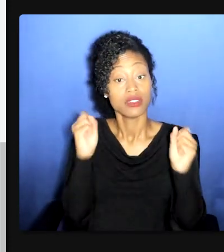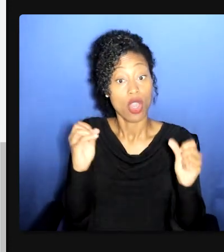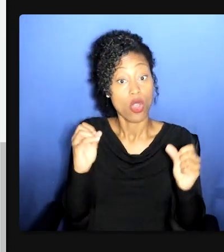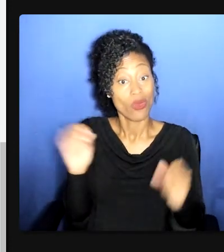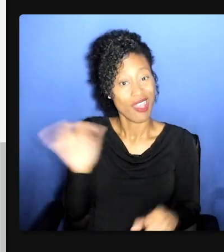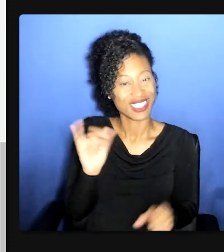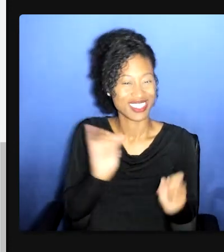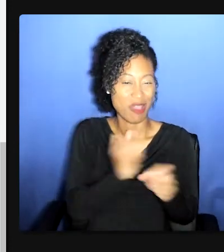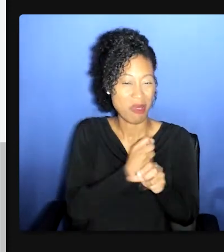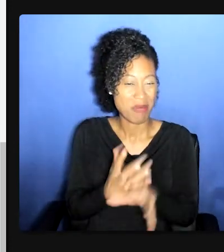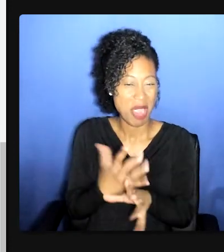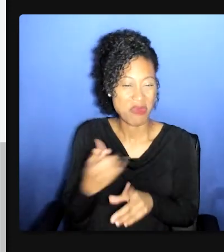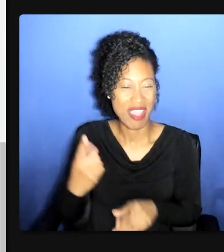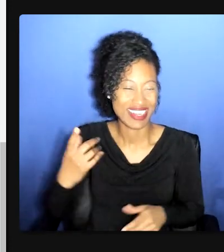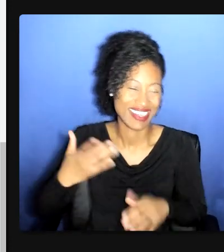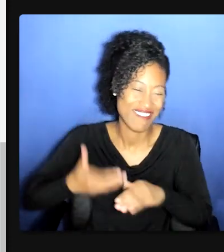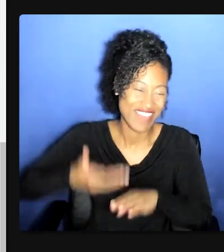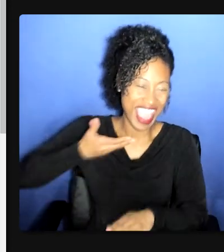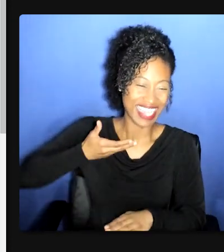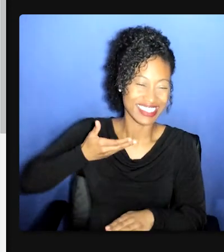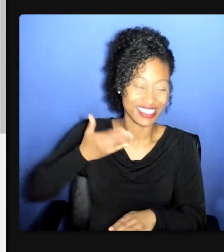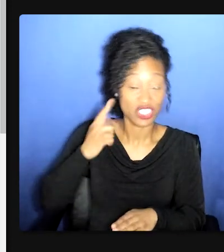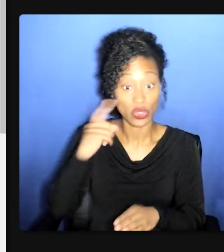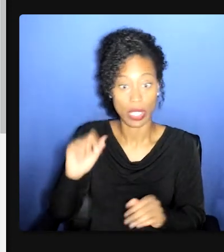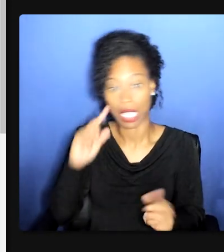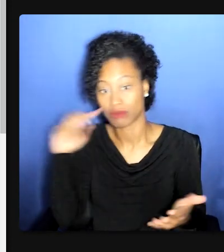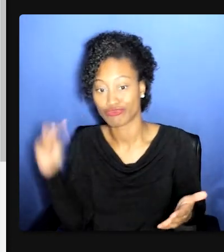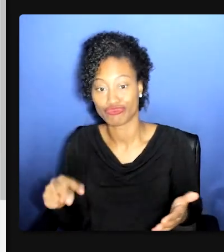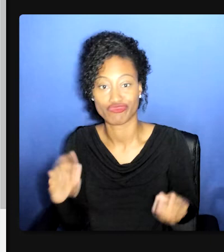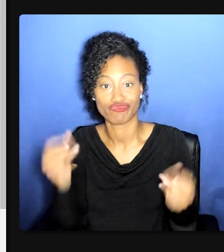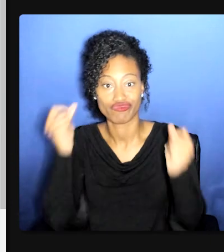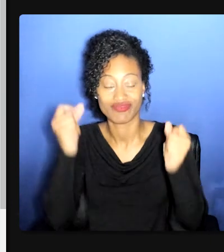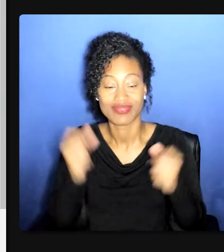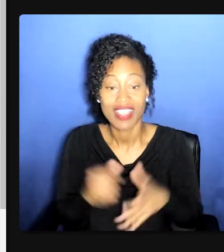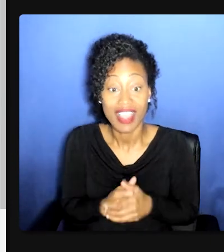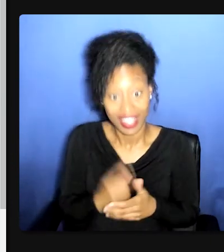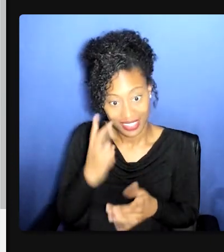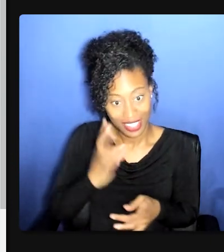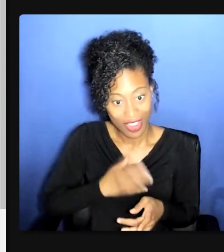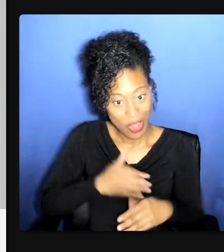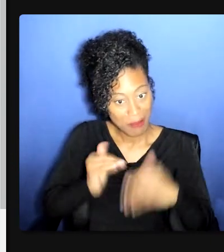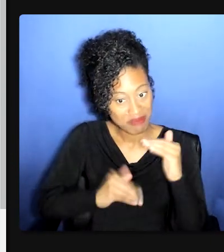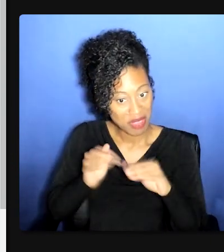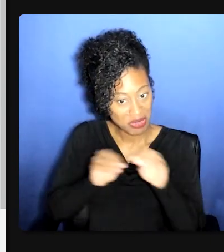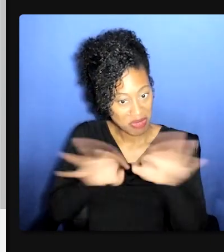So we prepared one beforehand. You can see our build deployed.